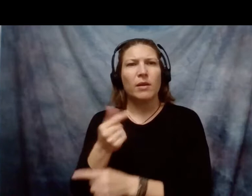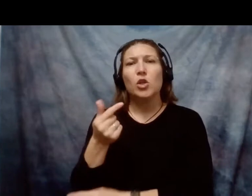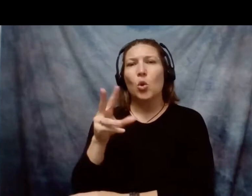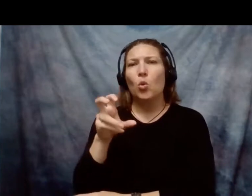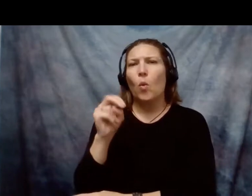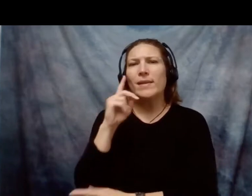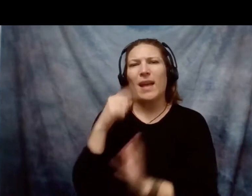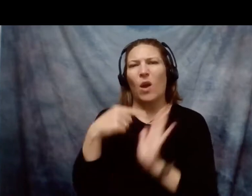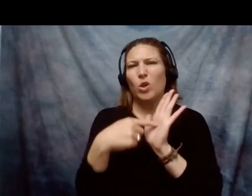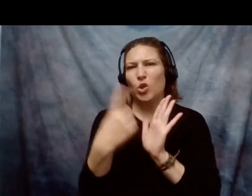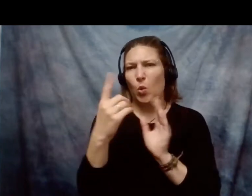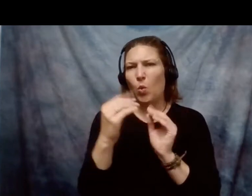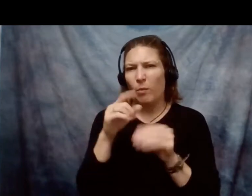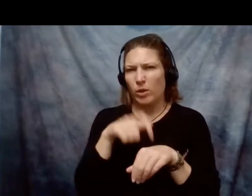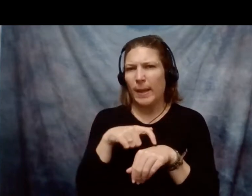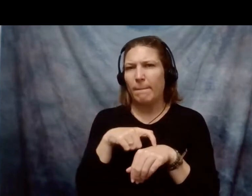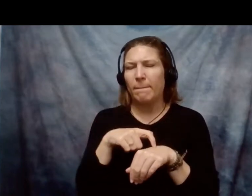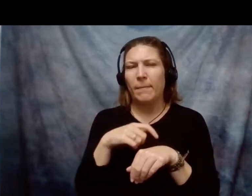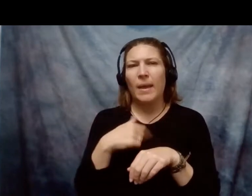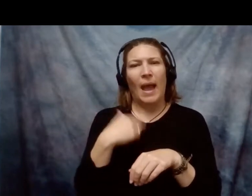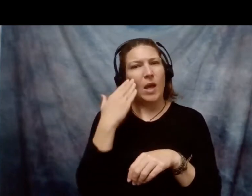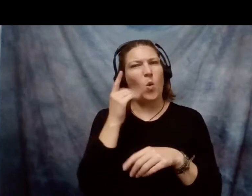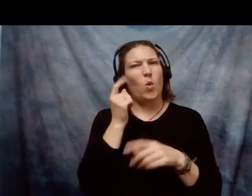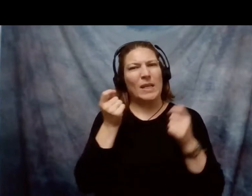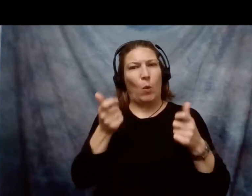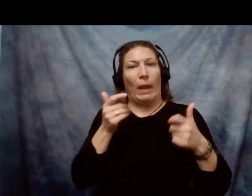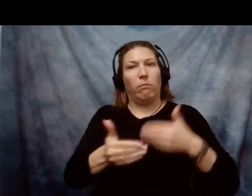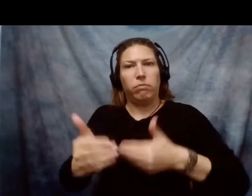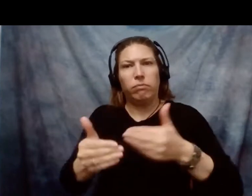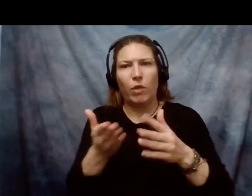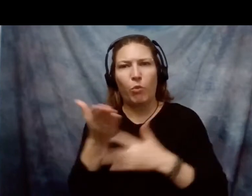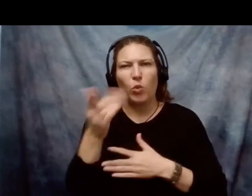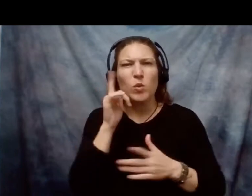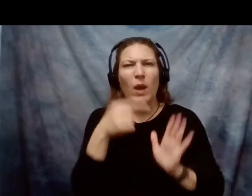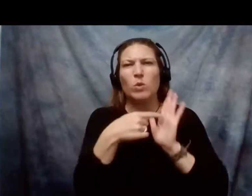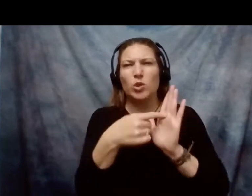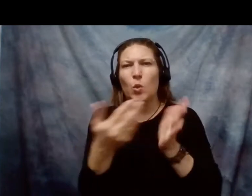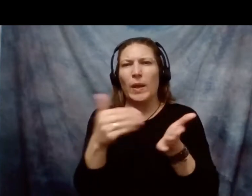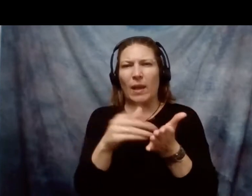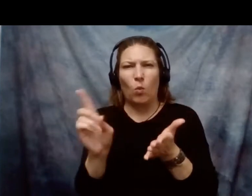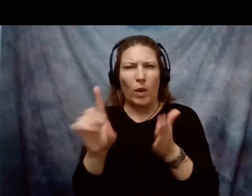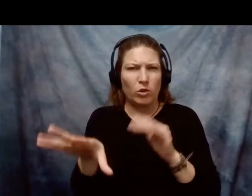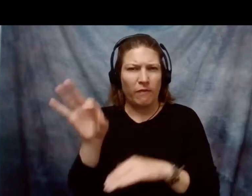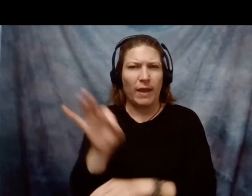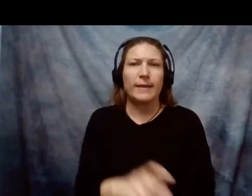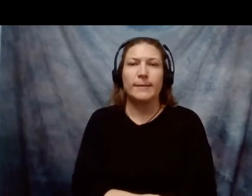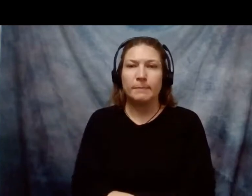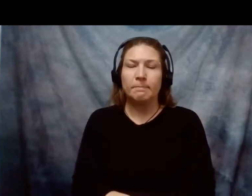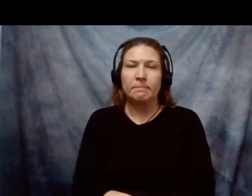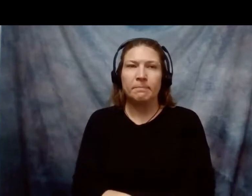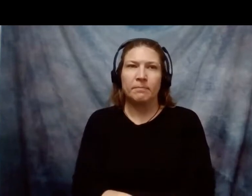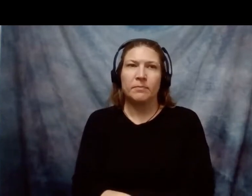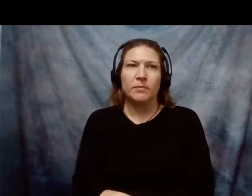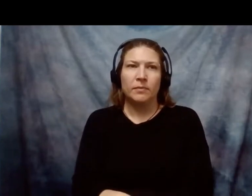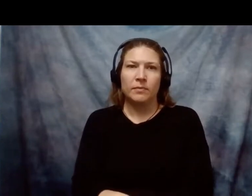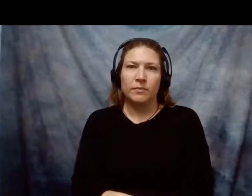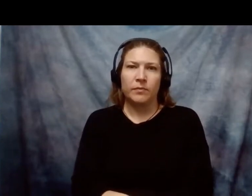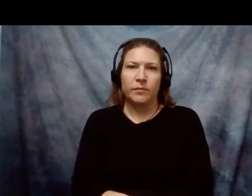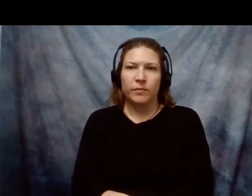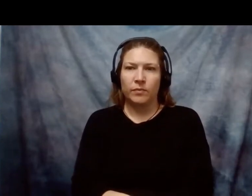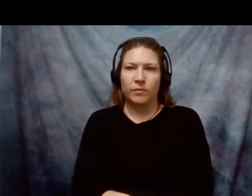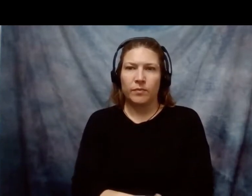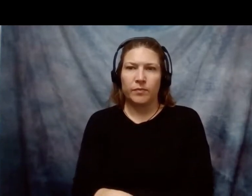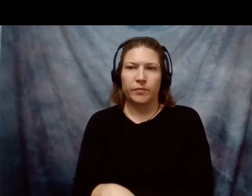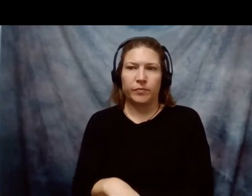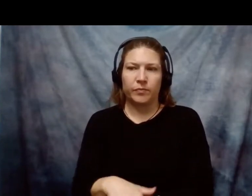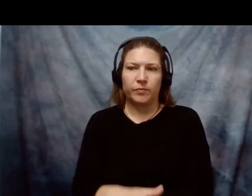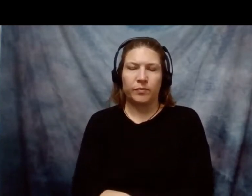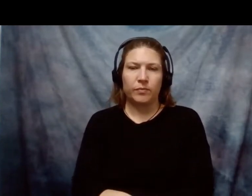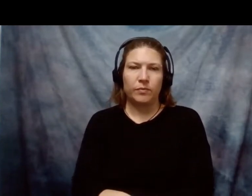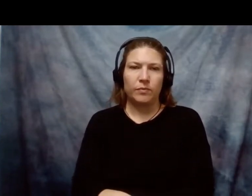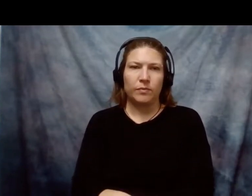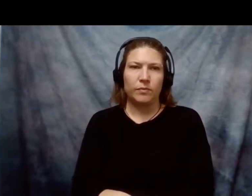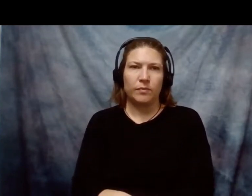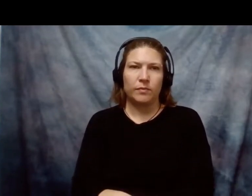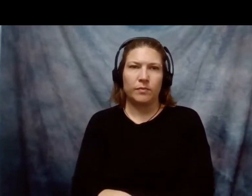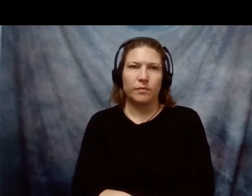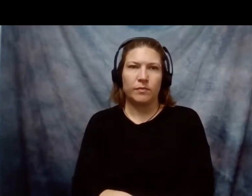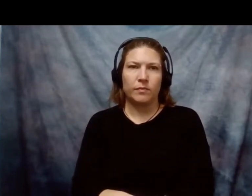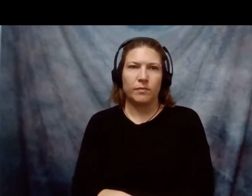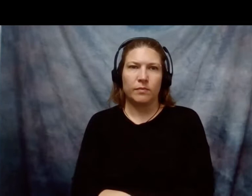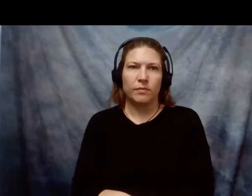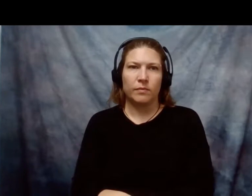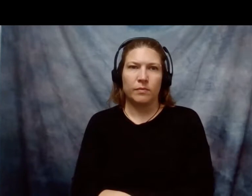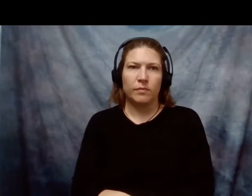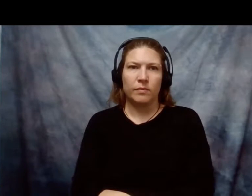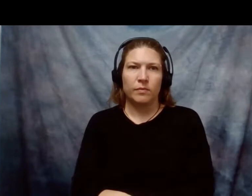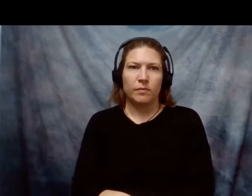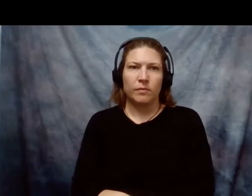a bit quick so i apologize for that um okay so if i am in microsoft powerpoint